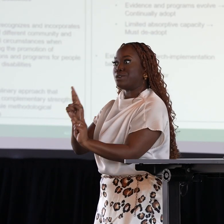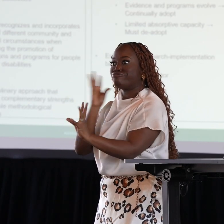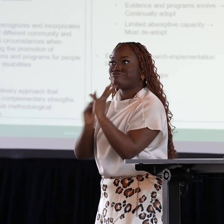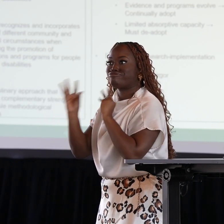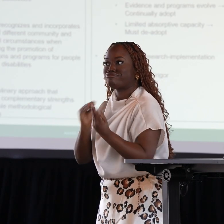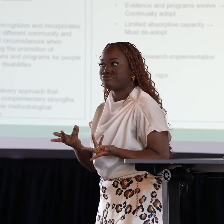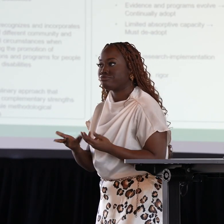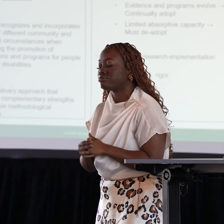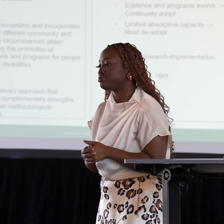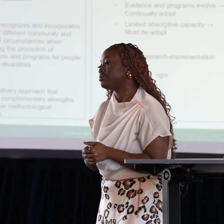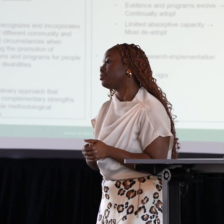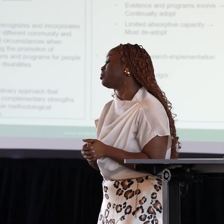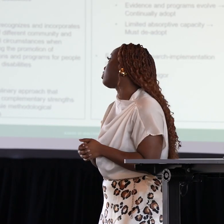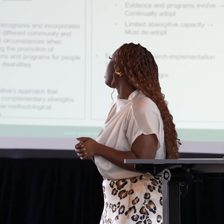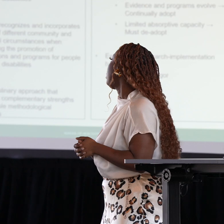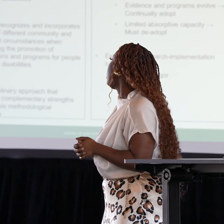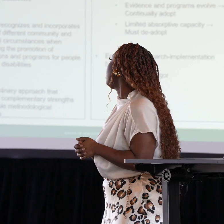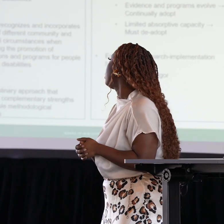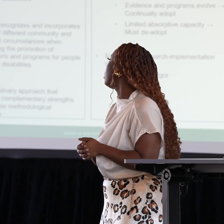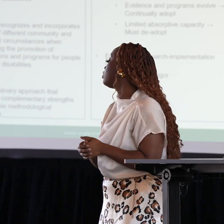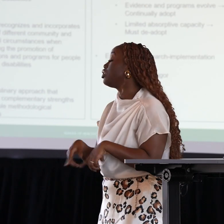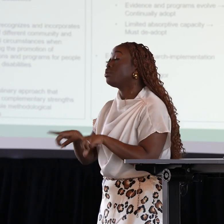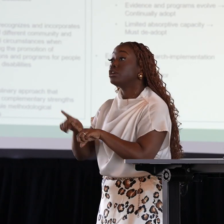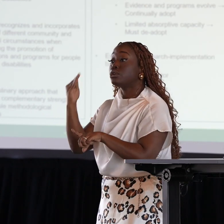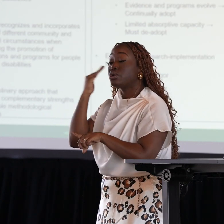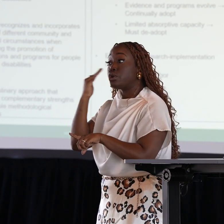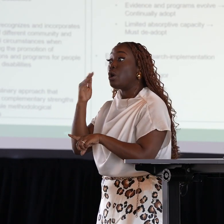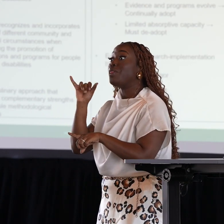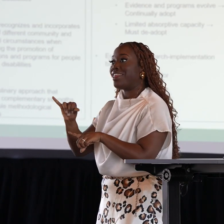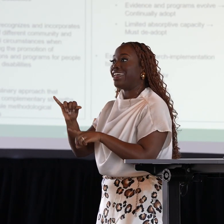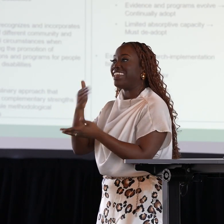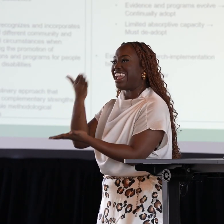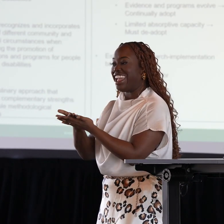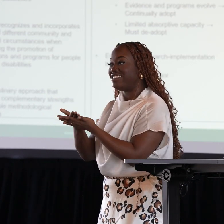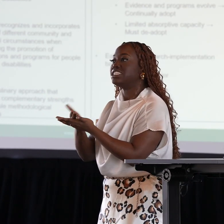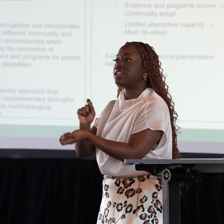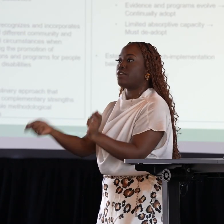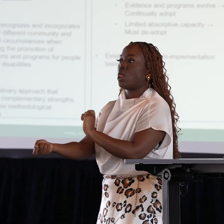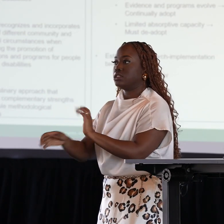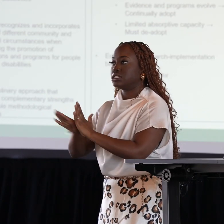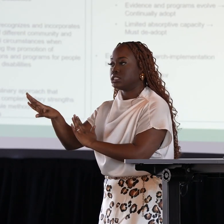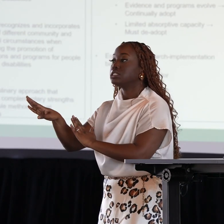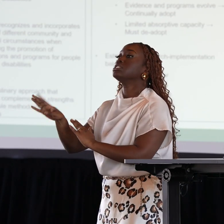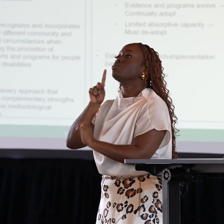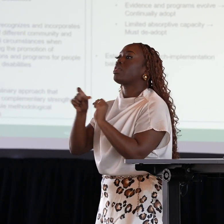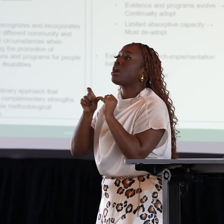living with. We also know that the evidence evolves, as I mentioned before, so there's this sort of constant need to